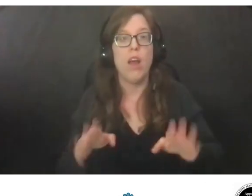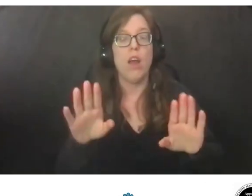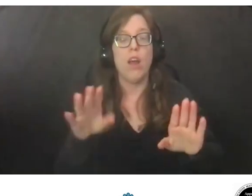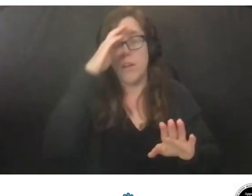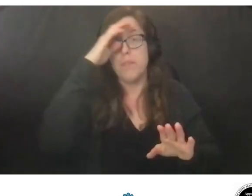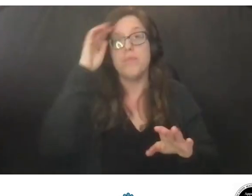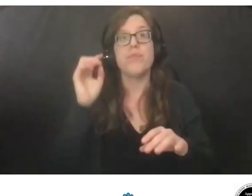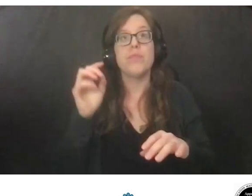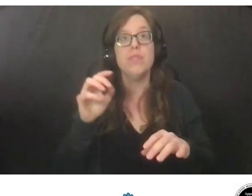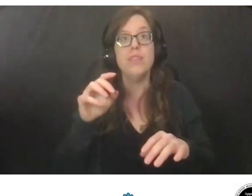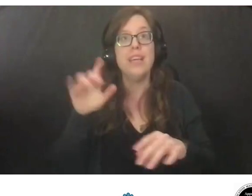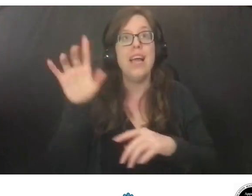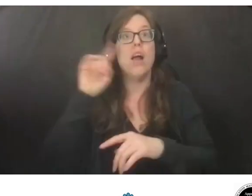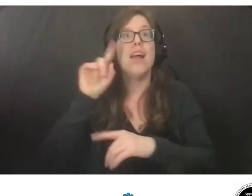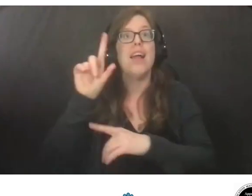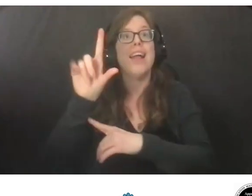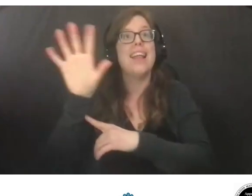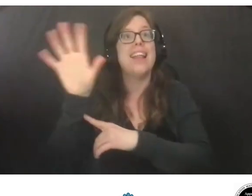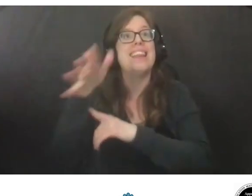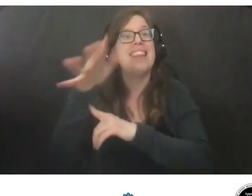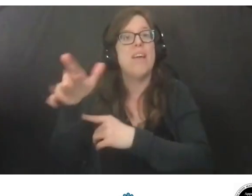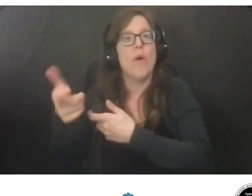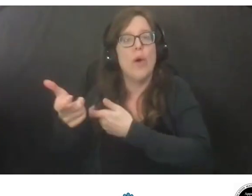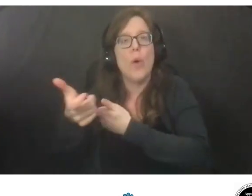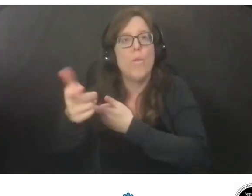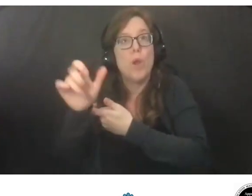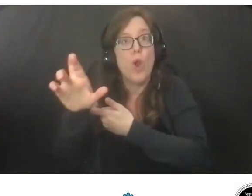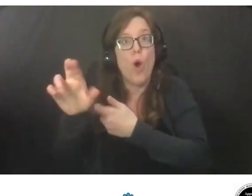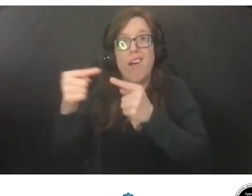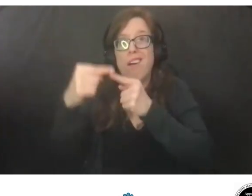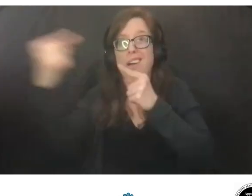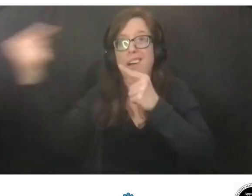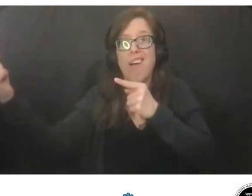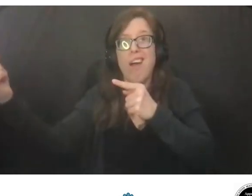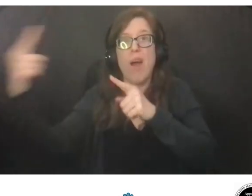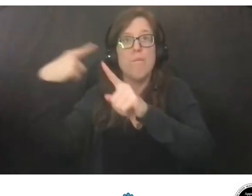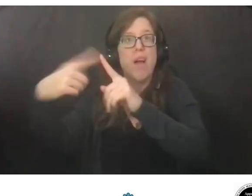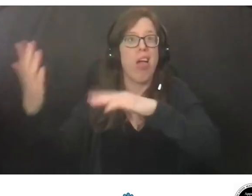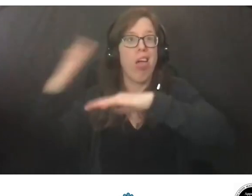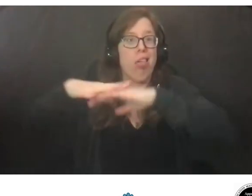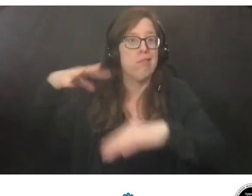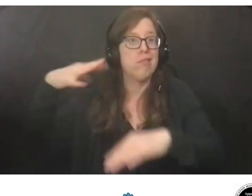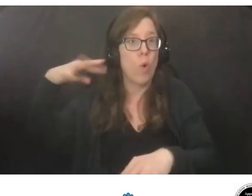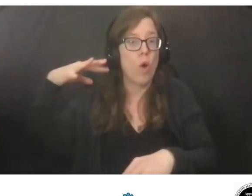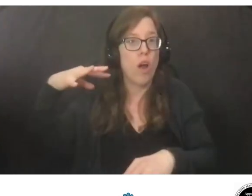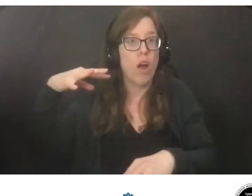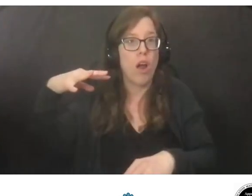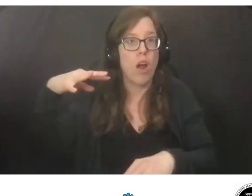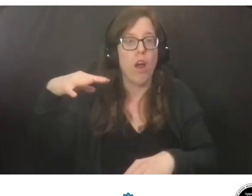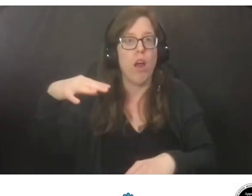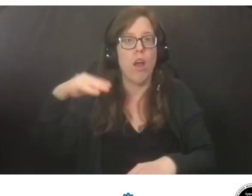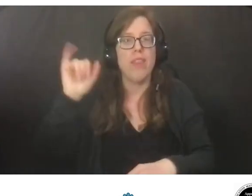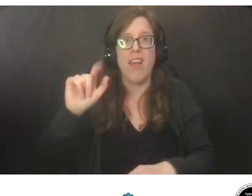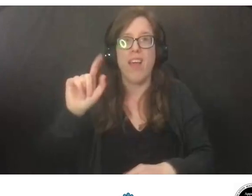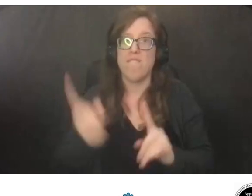There was a...a leaf blower, kitty corner from where we were on top of it, and that was probably the first